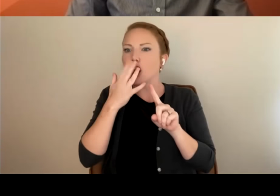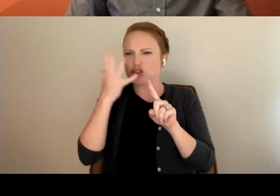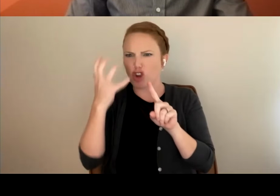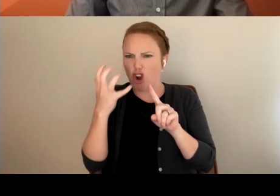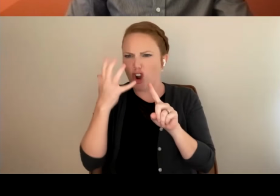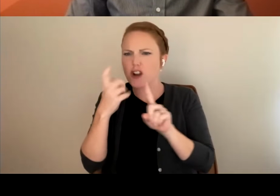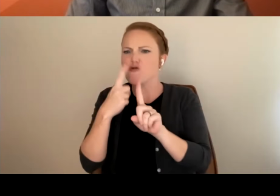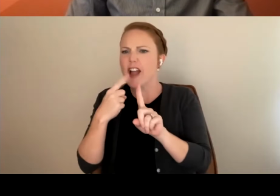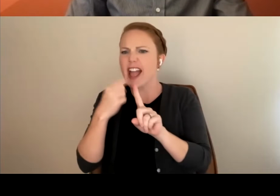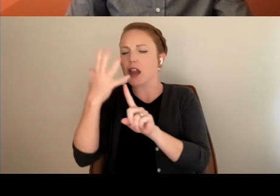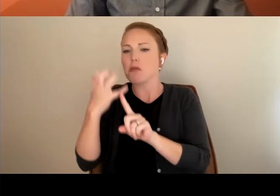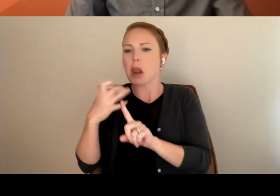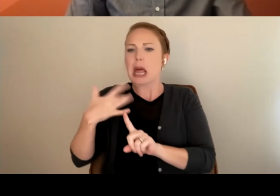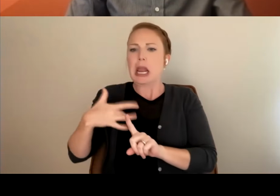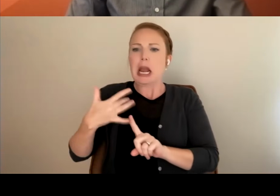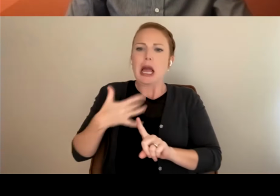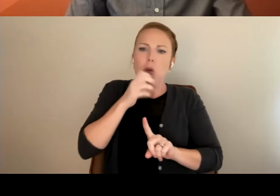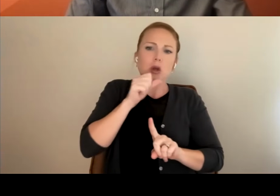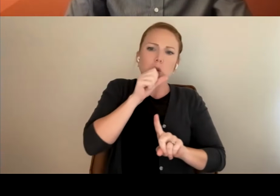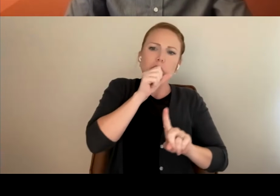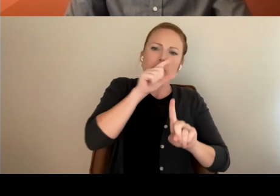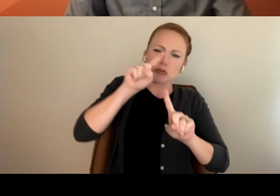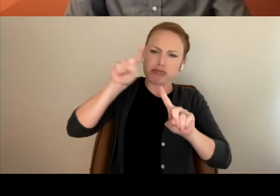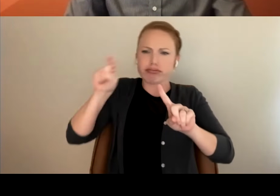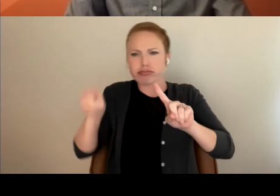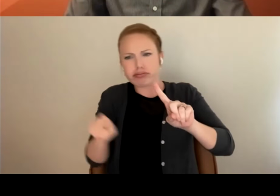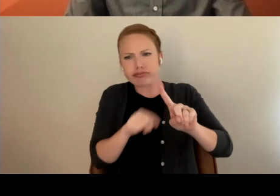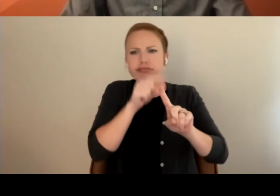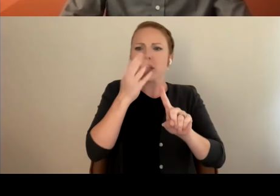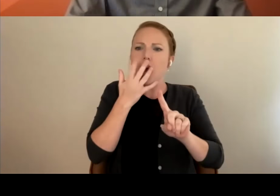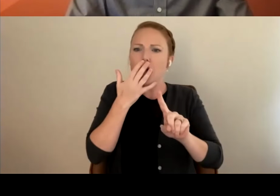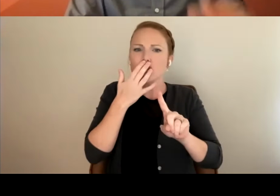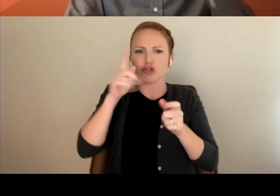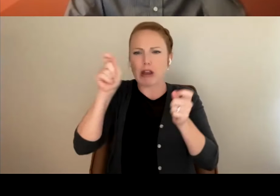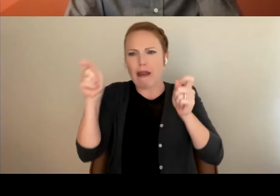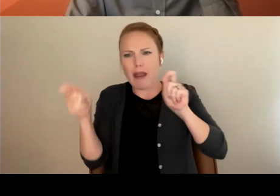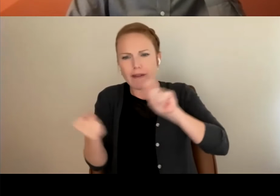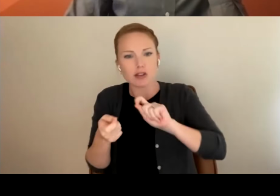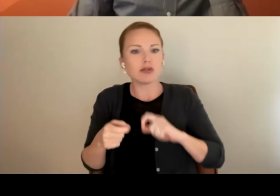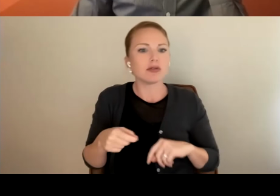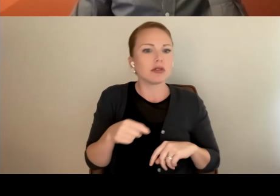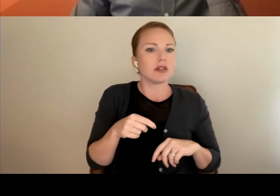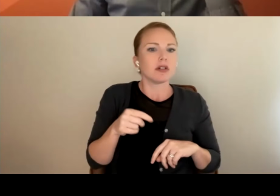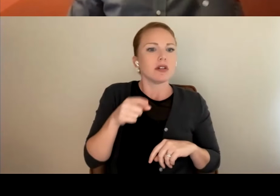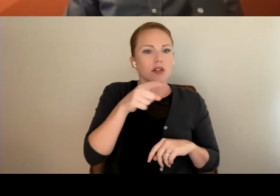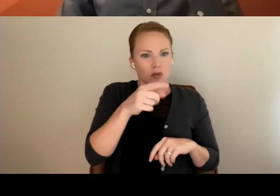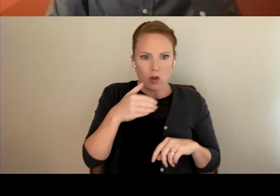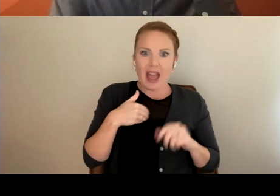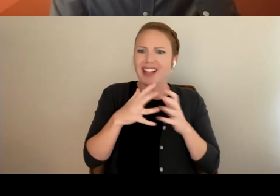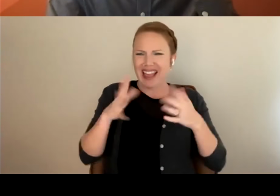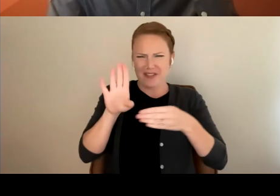to show categorical information. We've got lots of busy stuff going on. I won't go